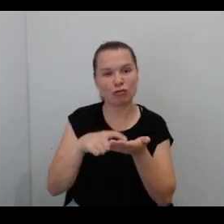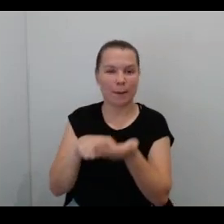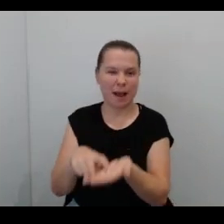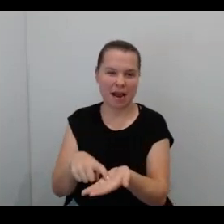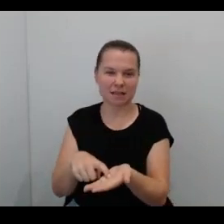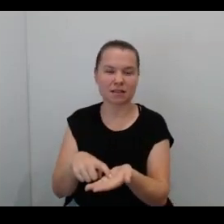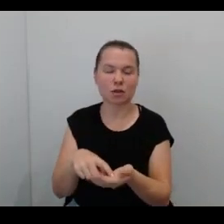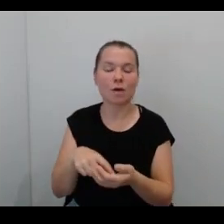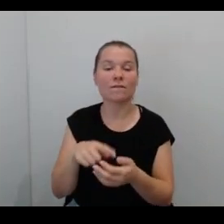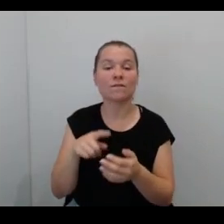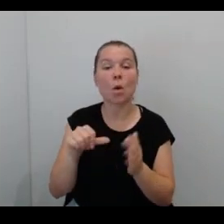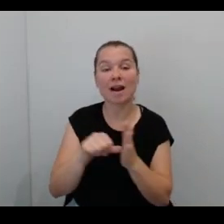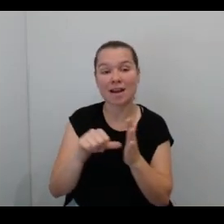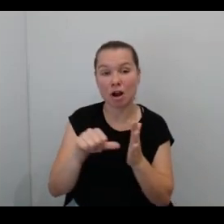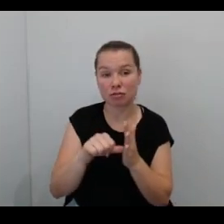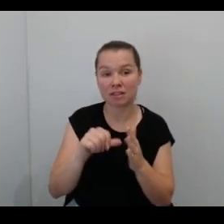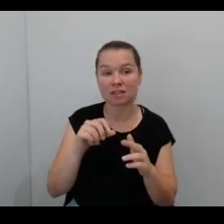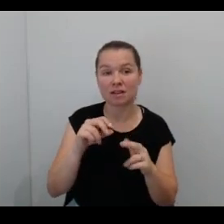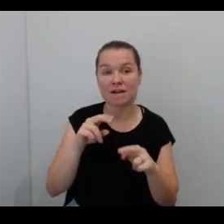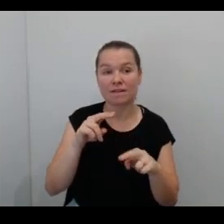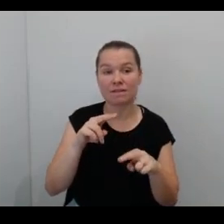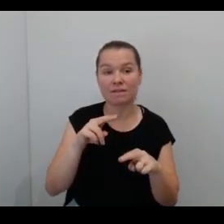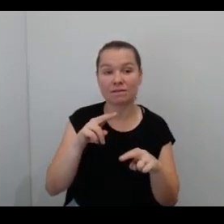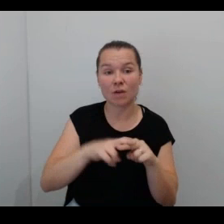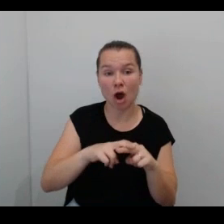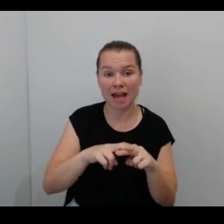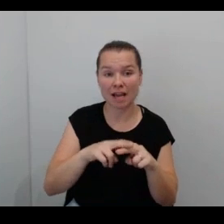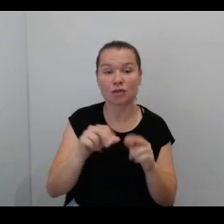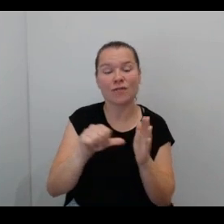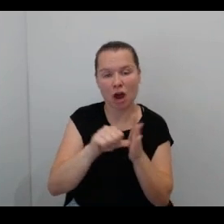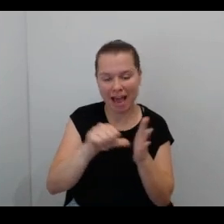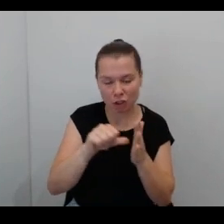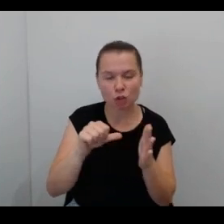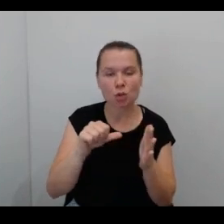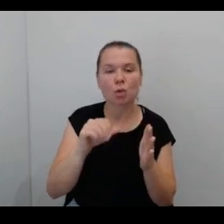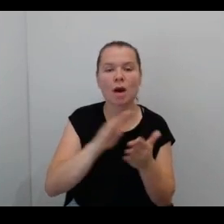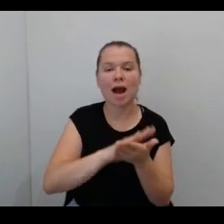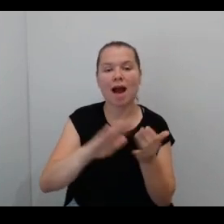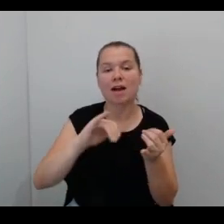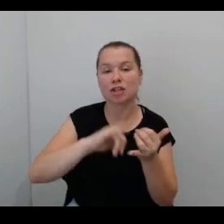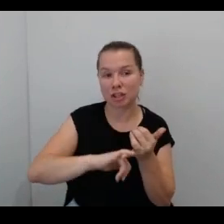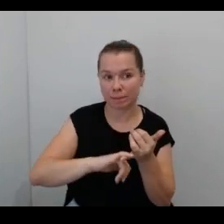financial hardship provisions that relate to senior clients?